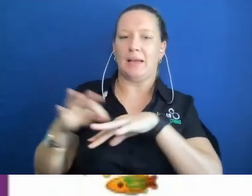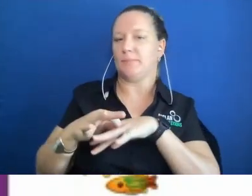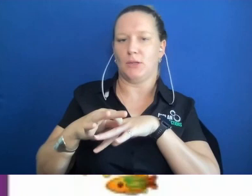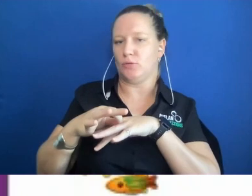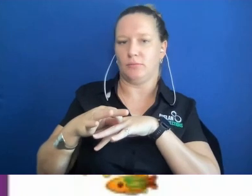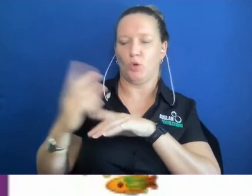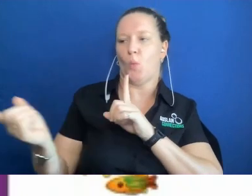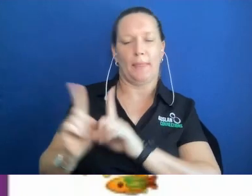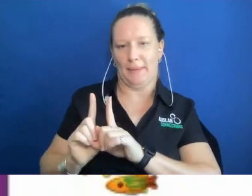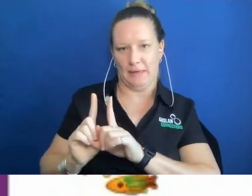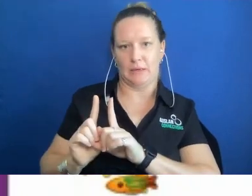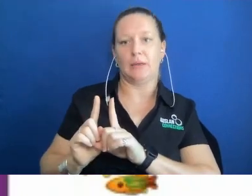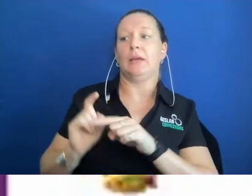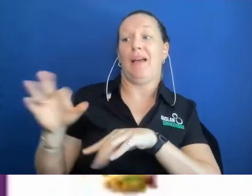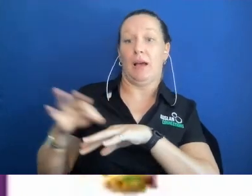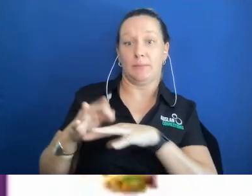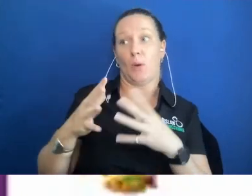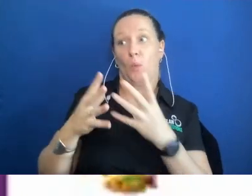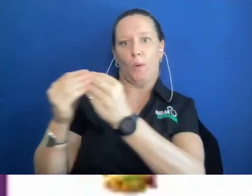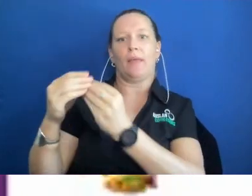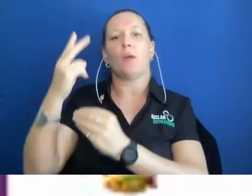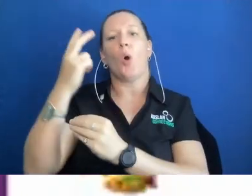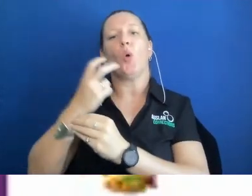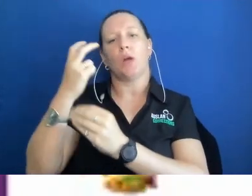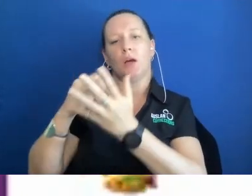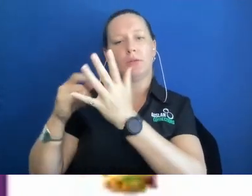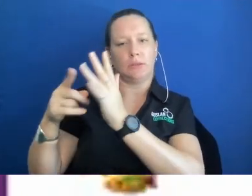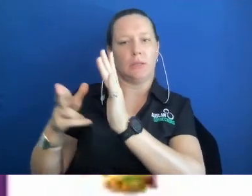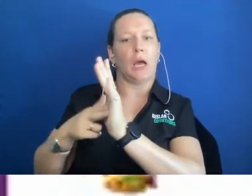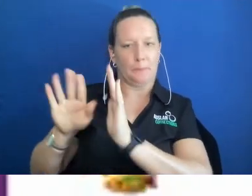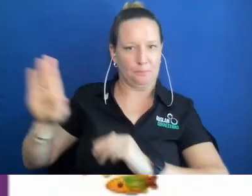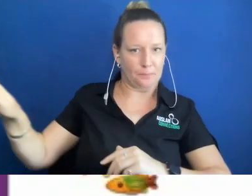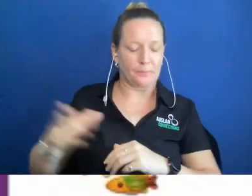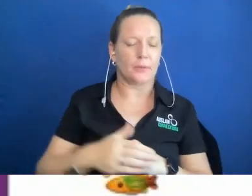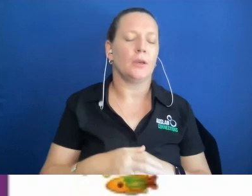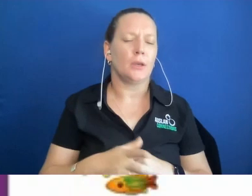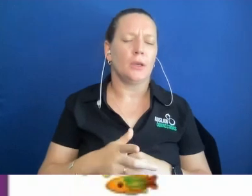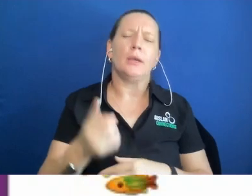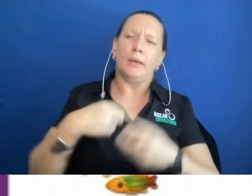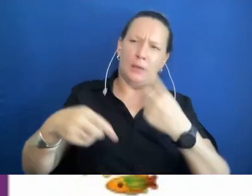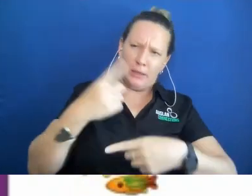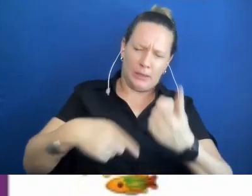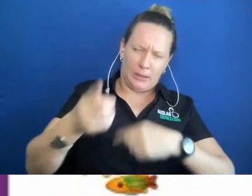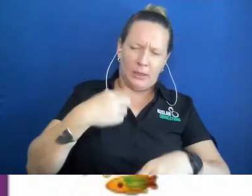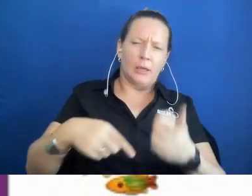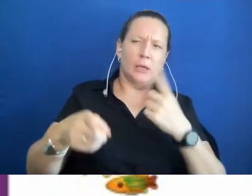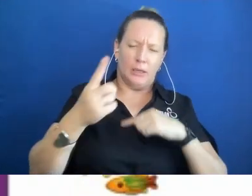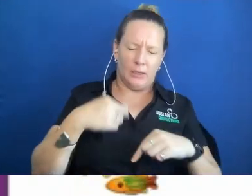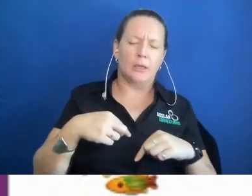eldest son I took everything in I did ask questions but it didn't stay in if that made sense,